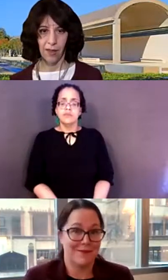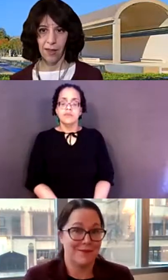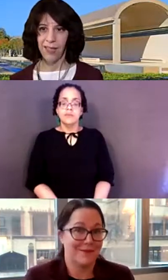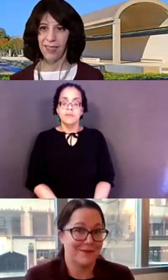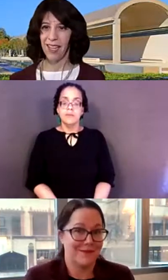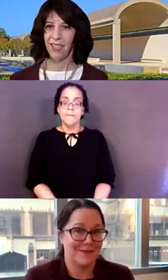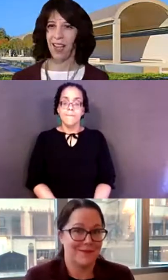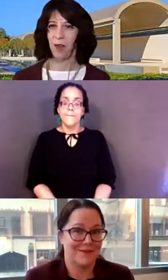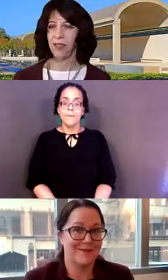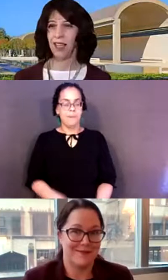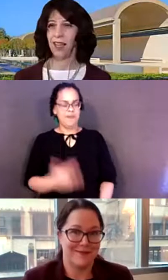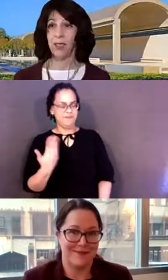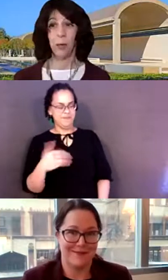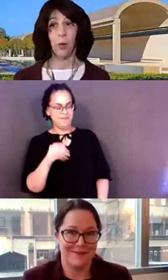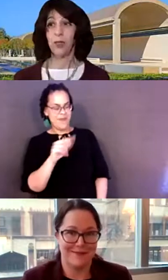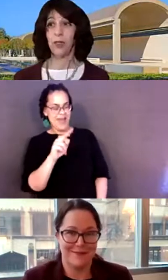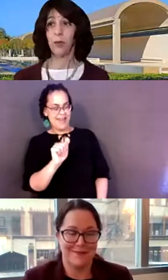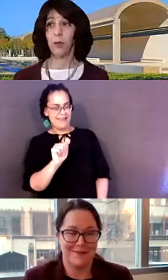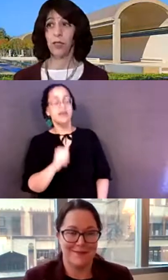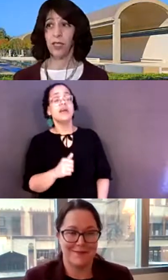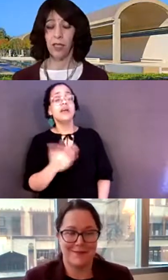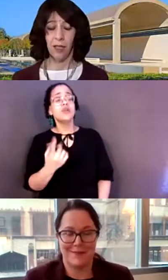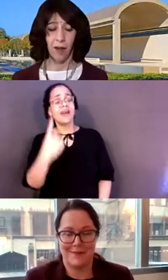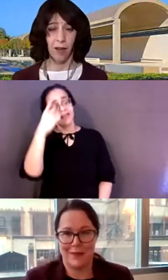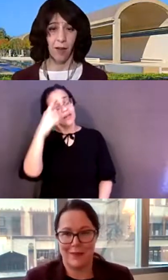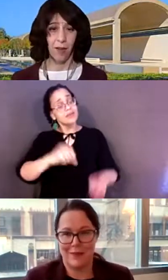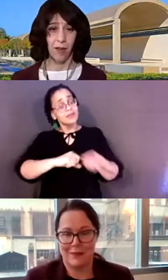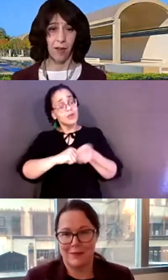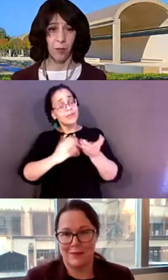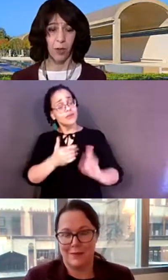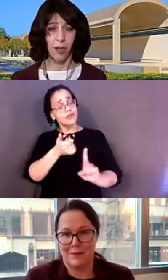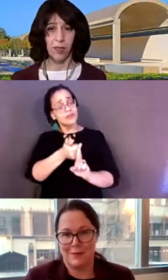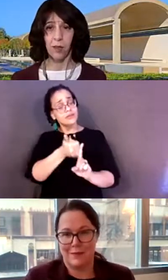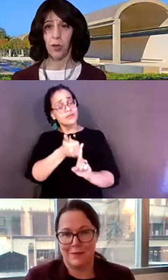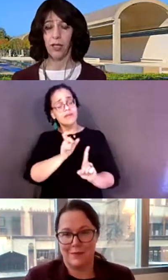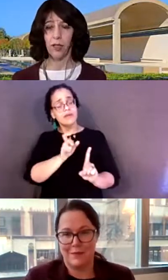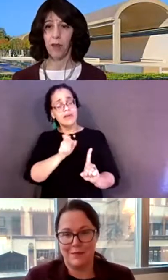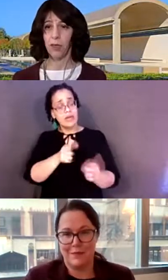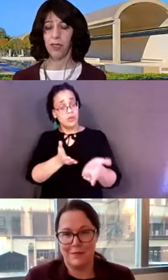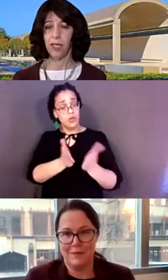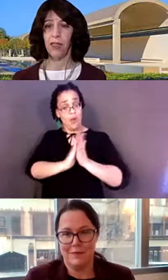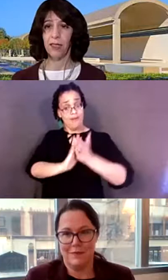This is Anna. I would say a support person would